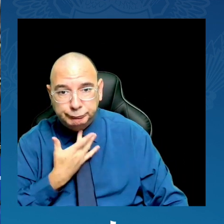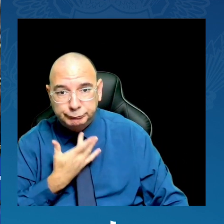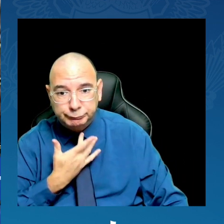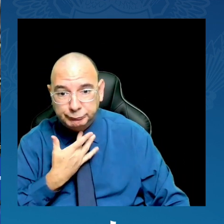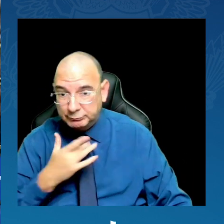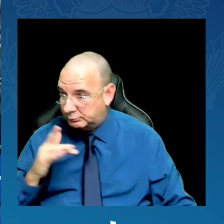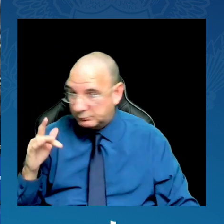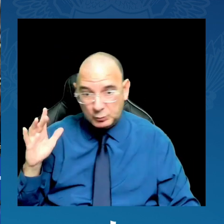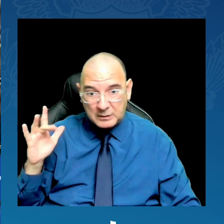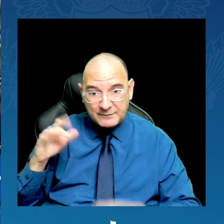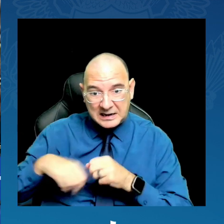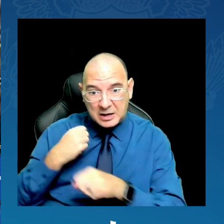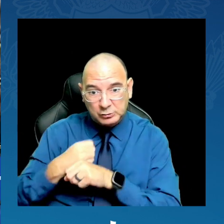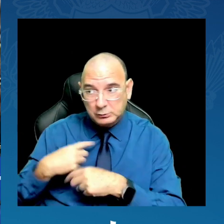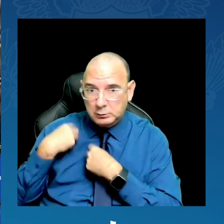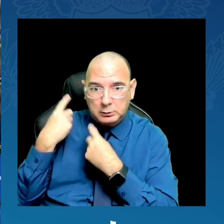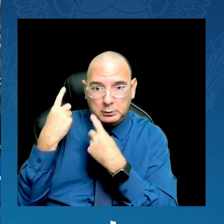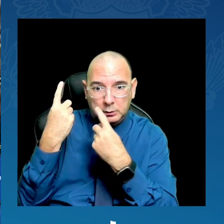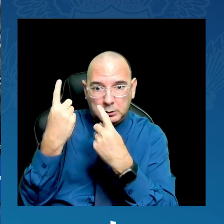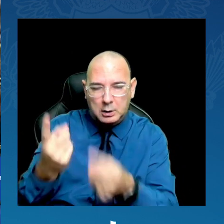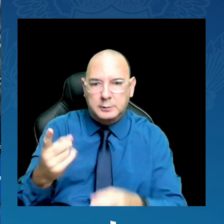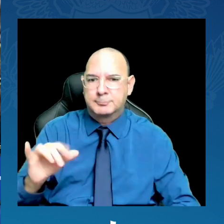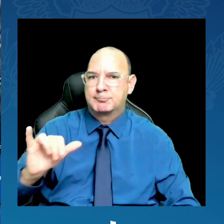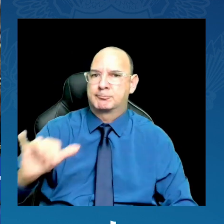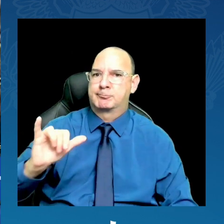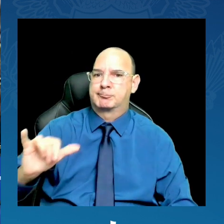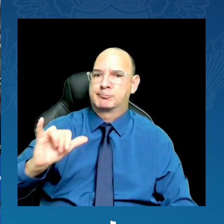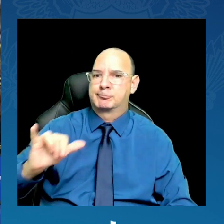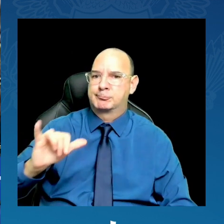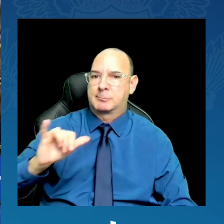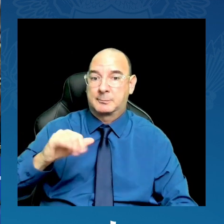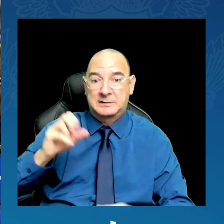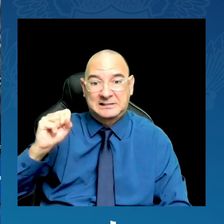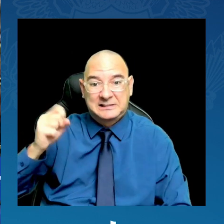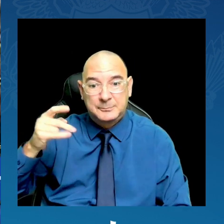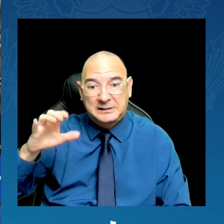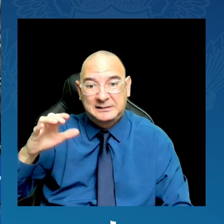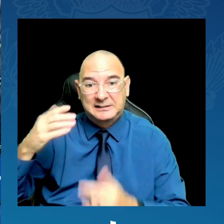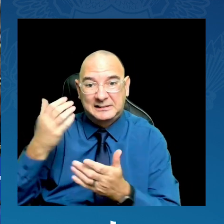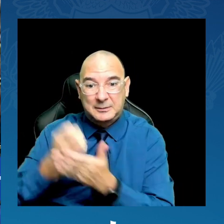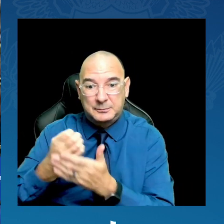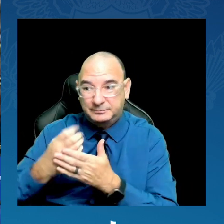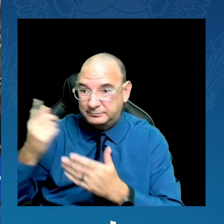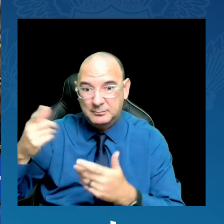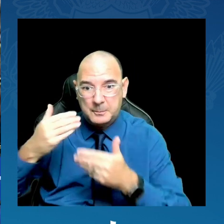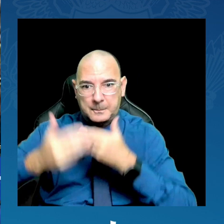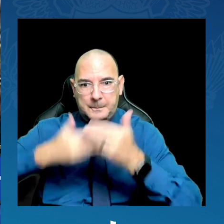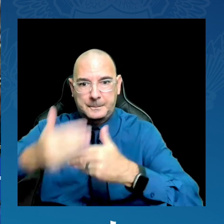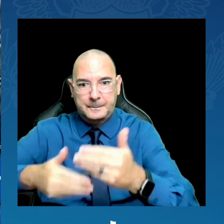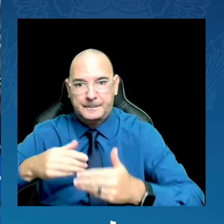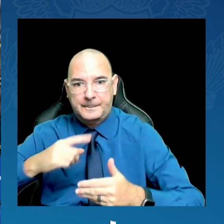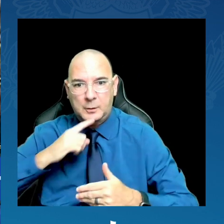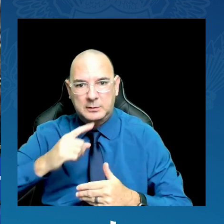Our space economy is moving fast. So with the FCC, we're going to make this effort move faster. And I've just proposed that we change